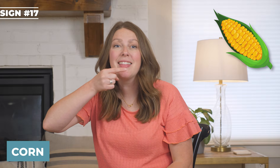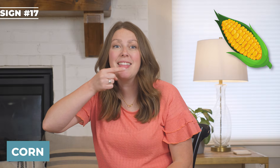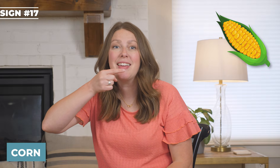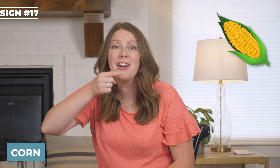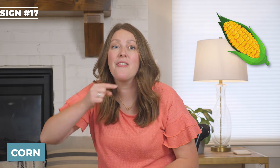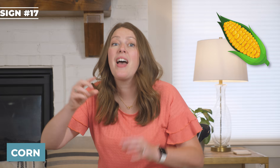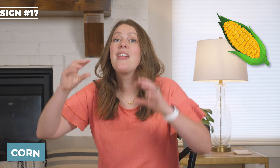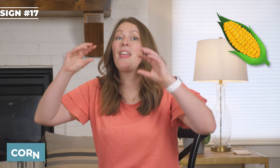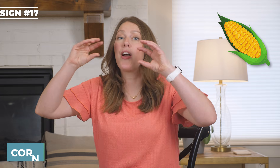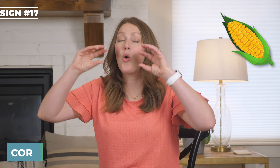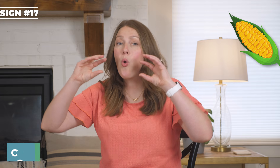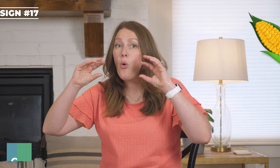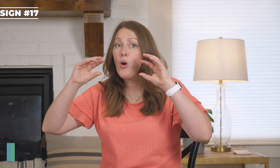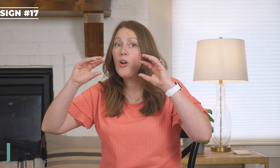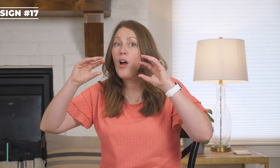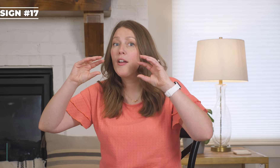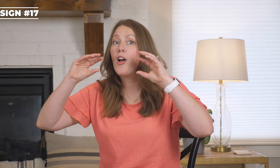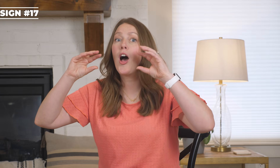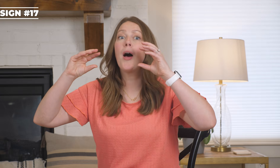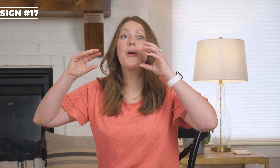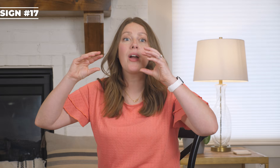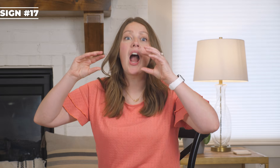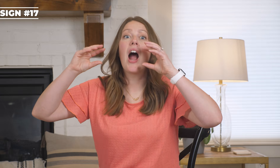Think of that corn on the cob going